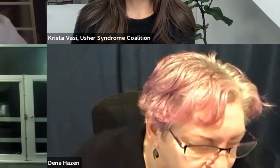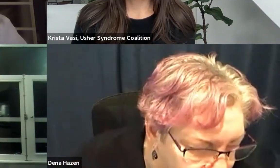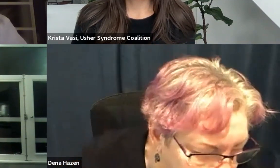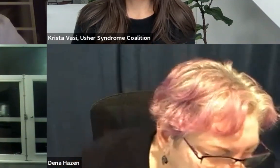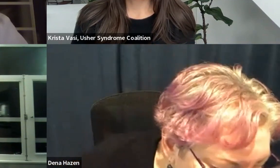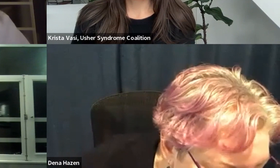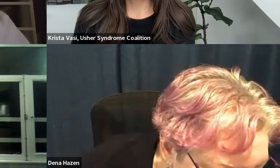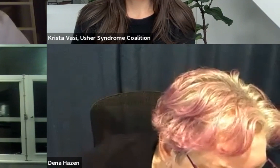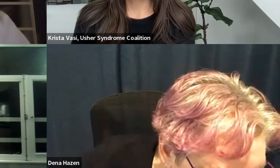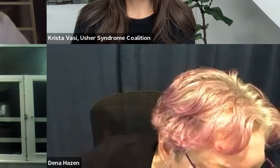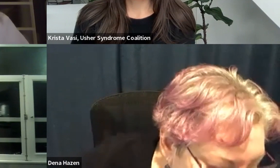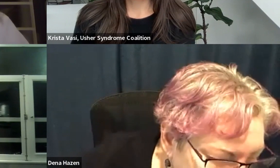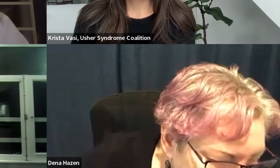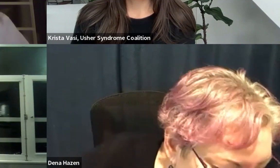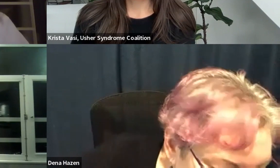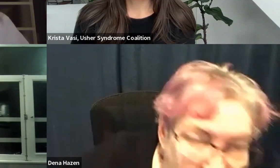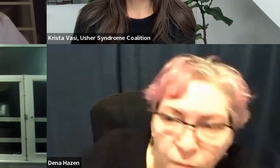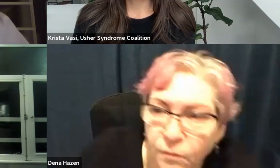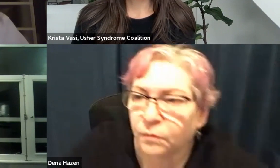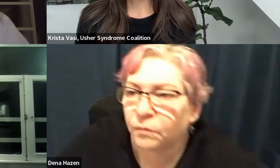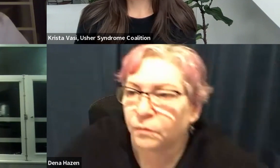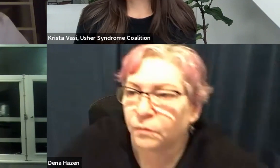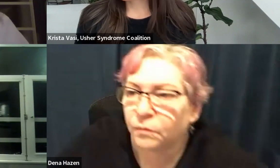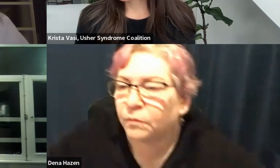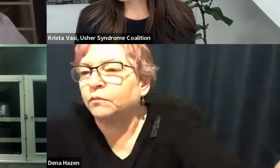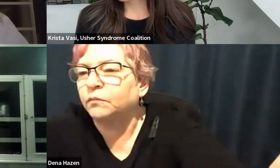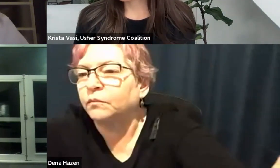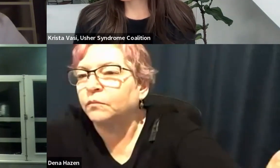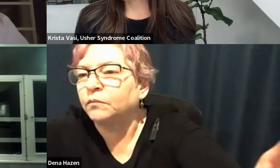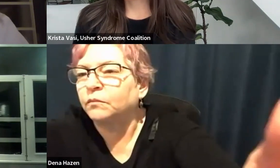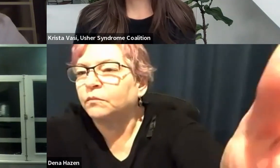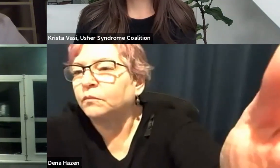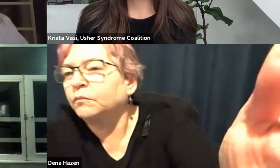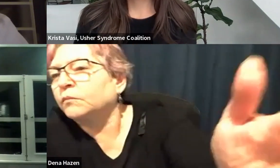bringing what we can to the patients.